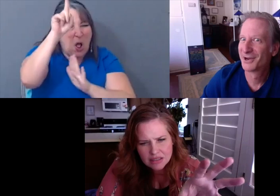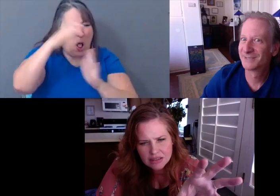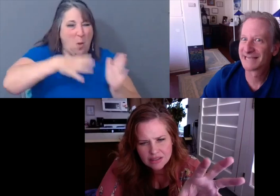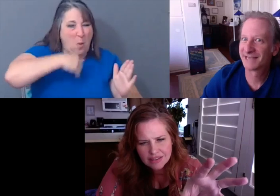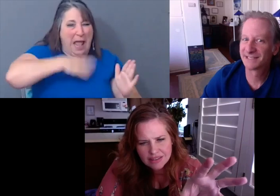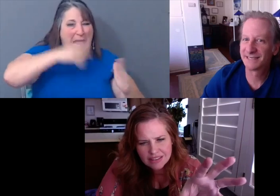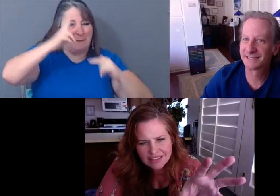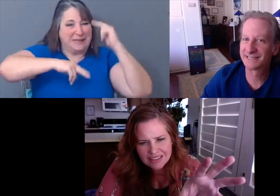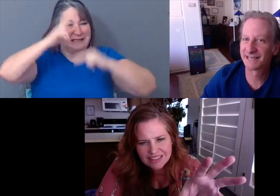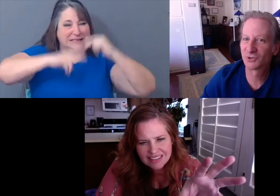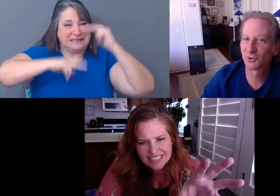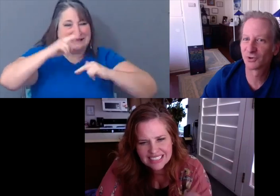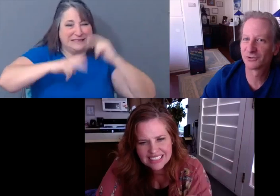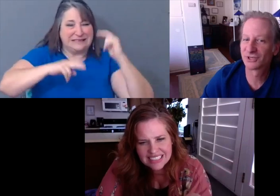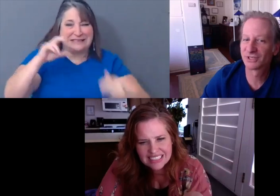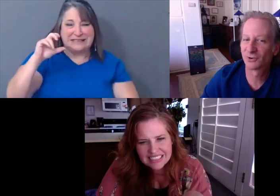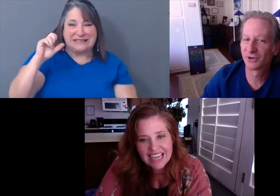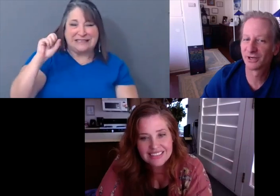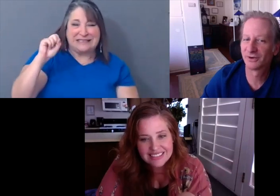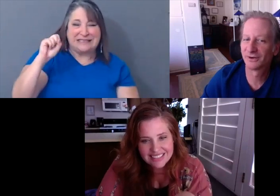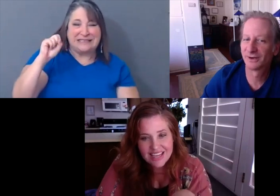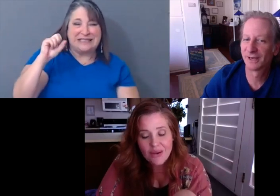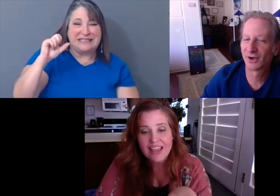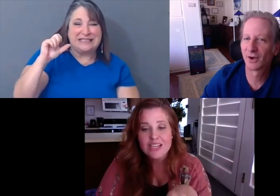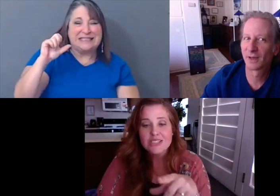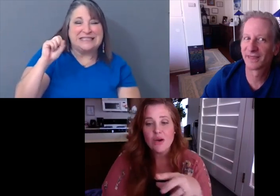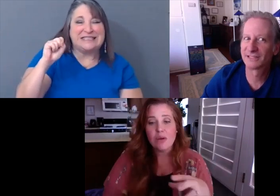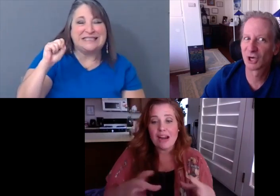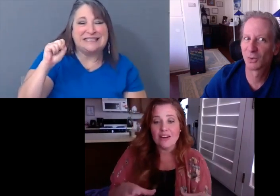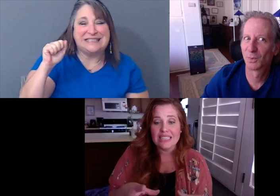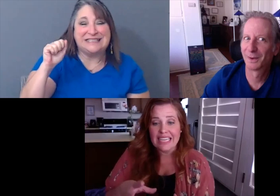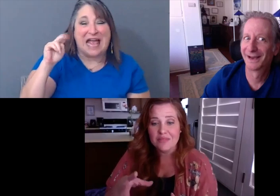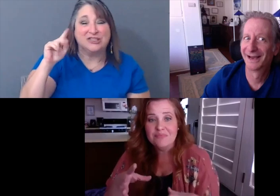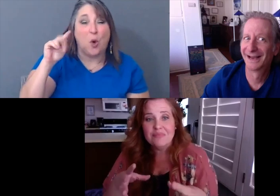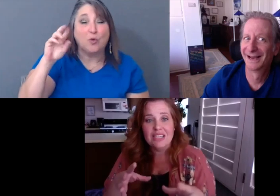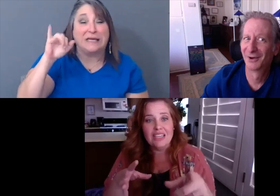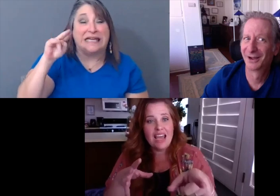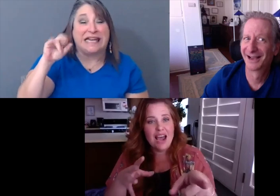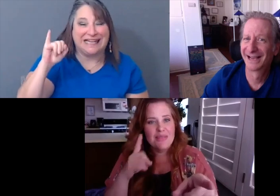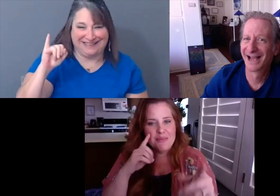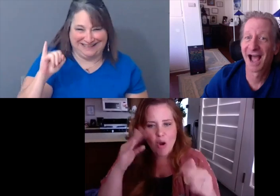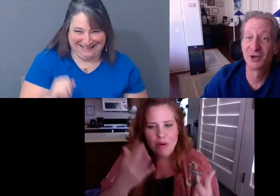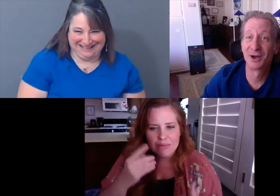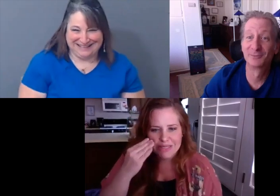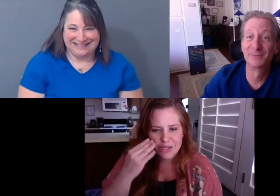I know, sants, is it Santor, Santoro? Okay, so apparently... I bet Hope probably...